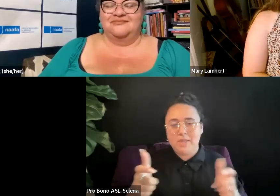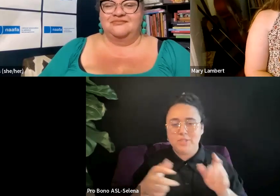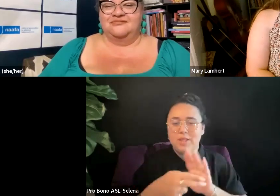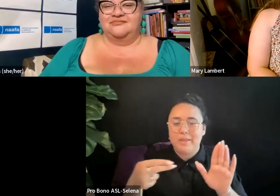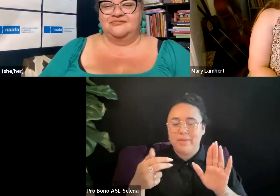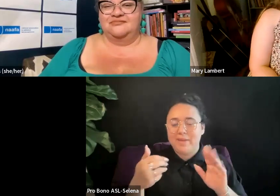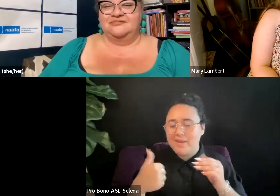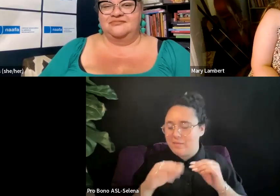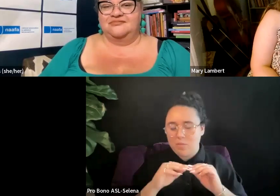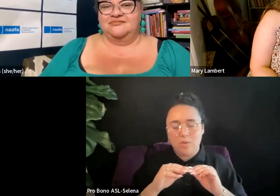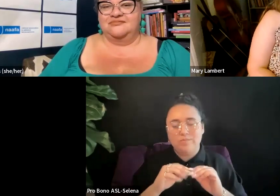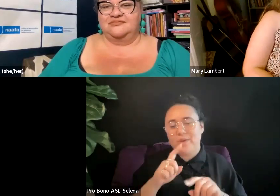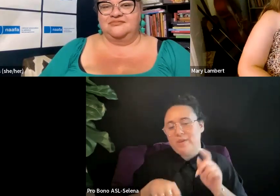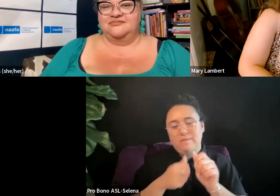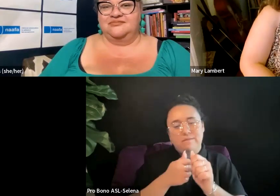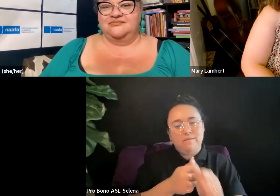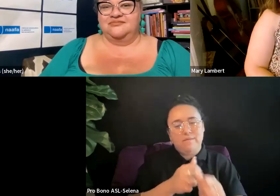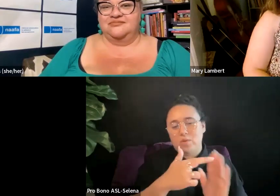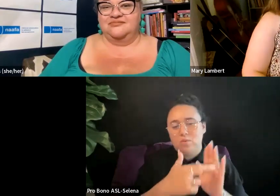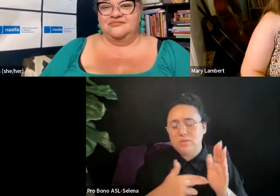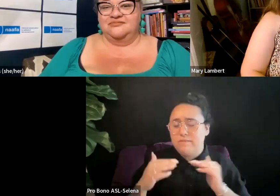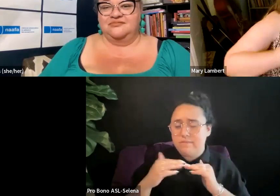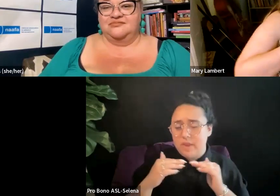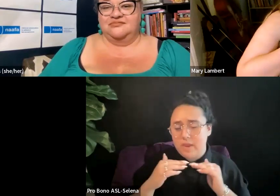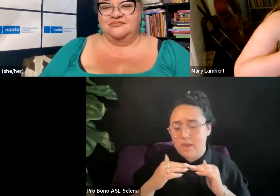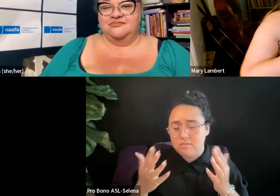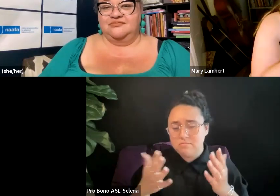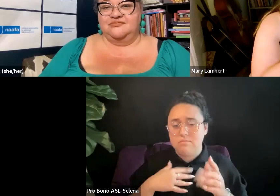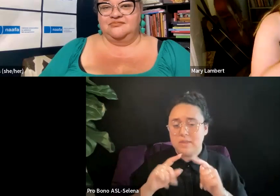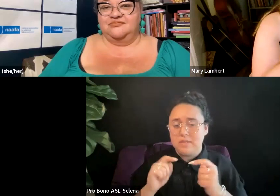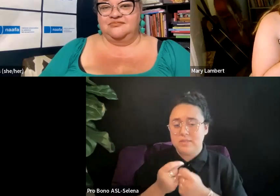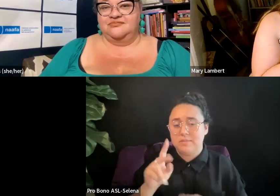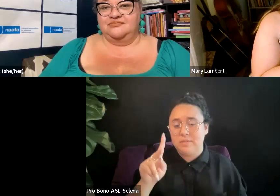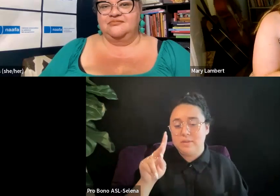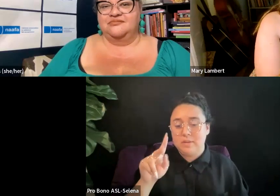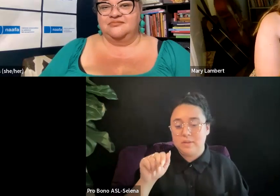And I think that that's that's fair. I mean, my team was Katy Perry's team, so they were like,